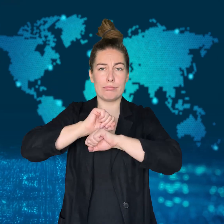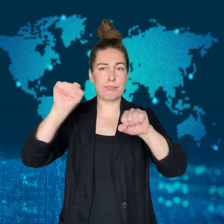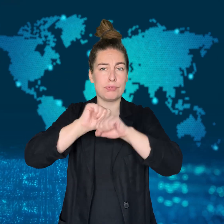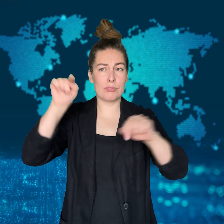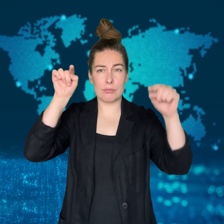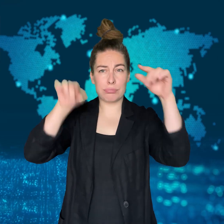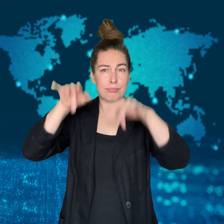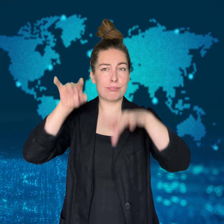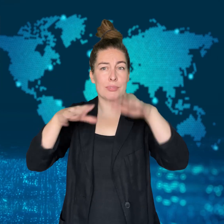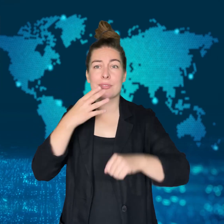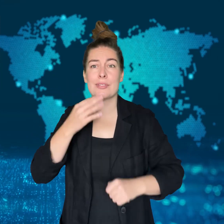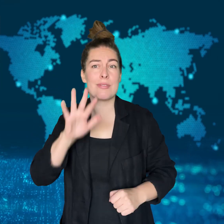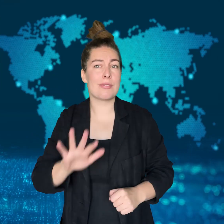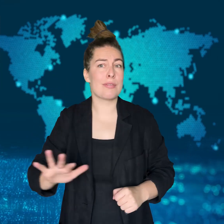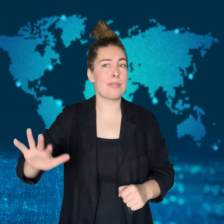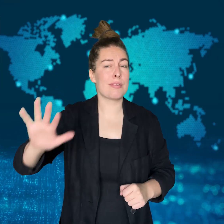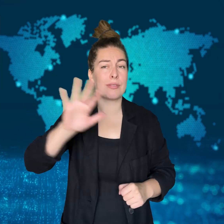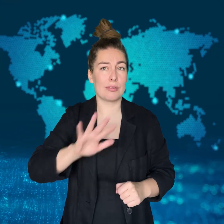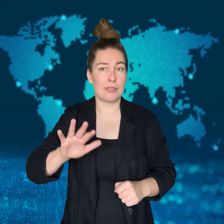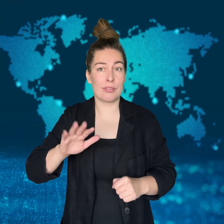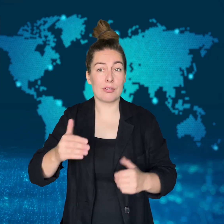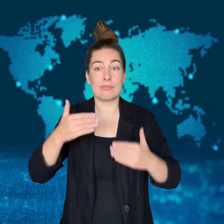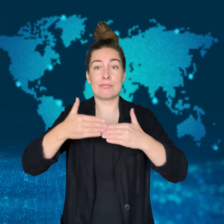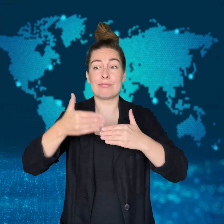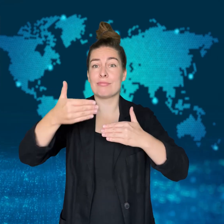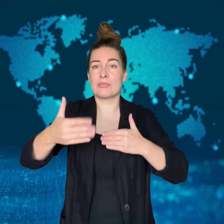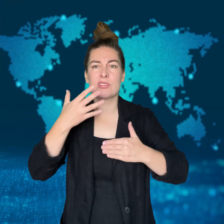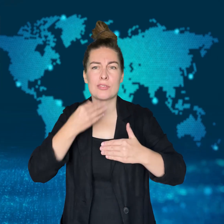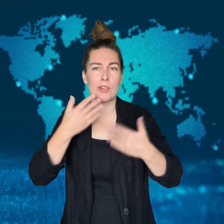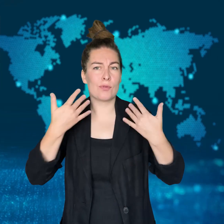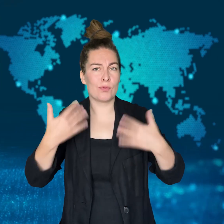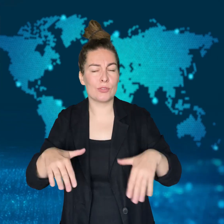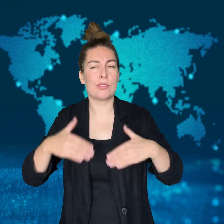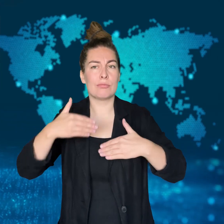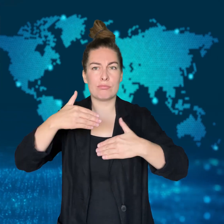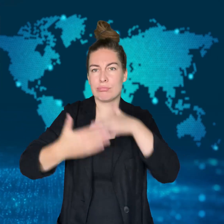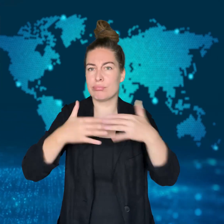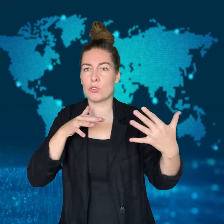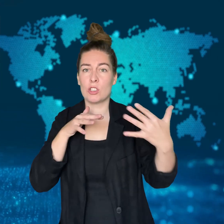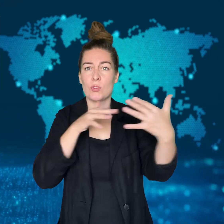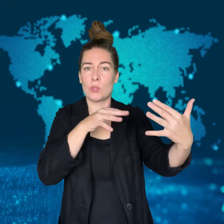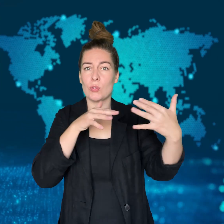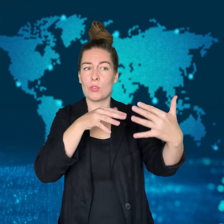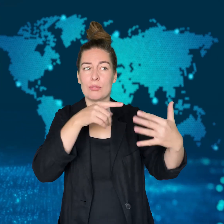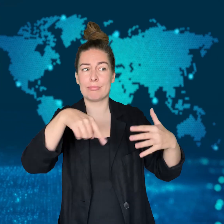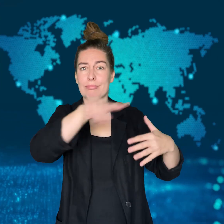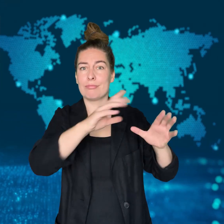Over 700 Israelis have been killed and over 2,000 injured.